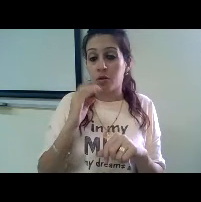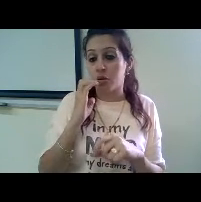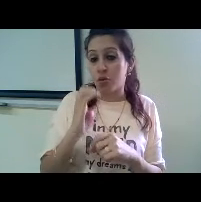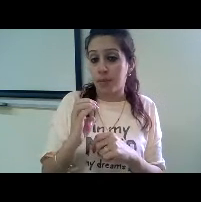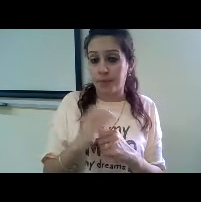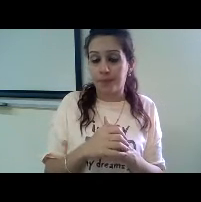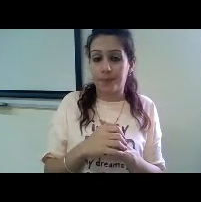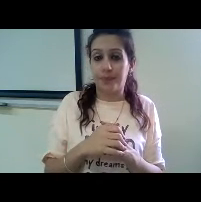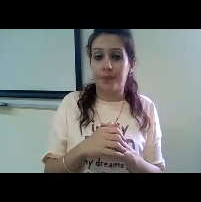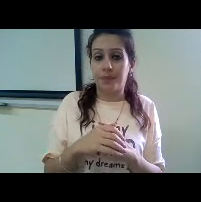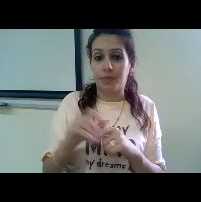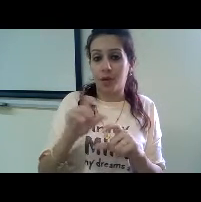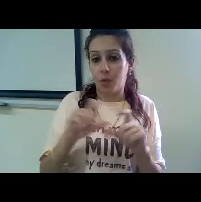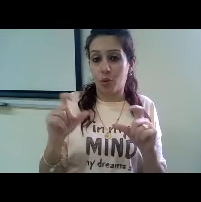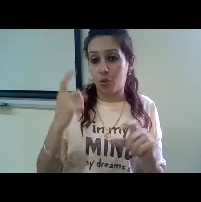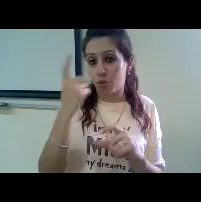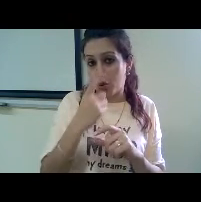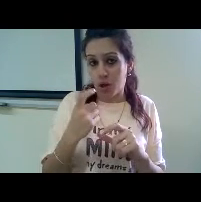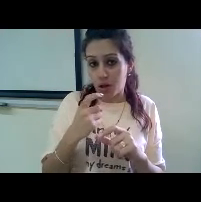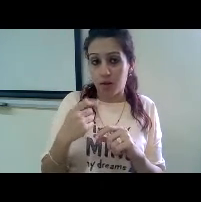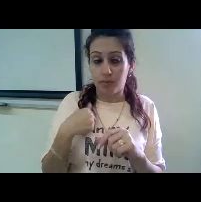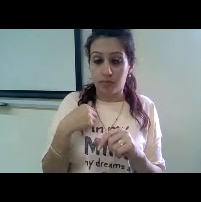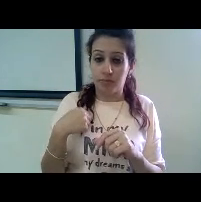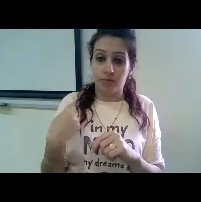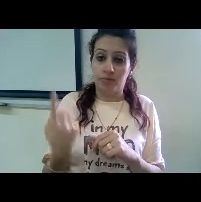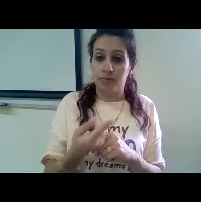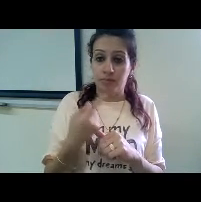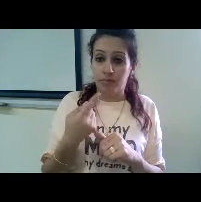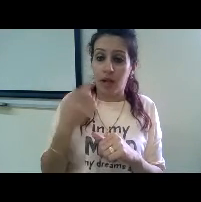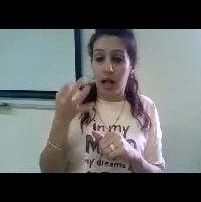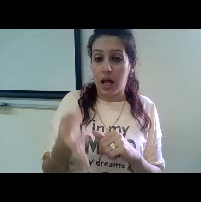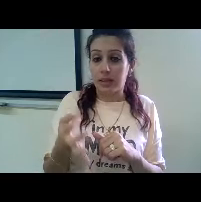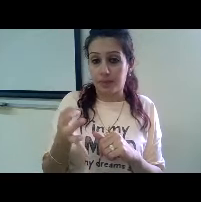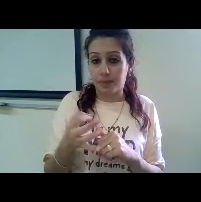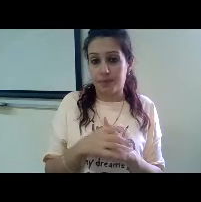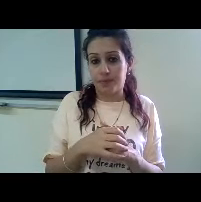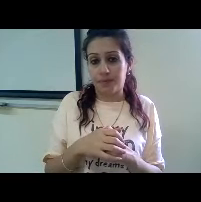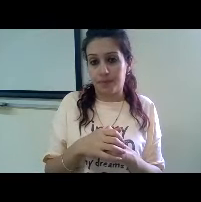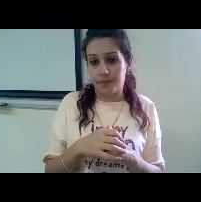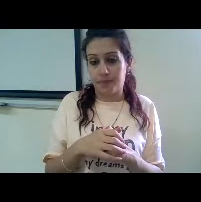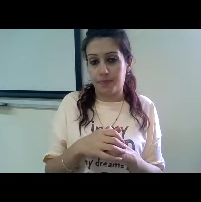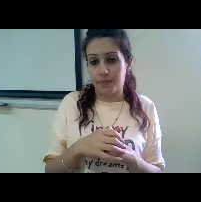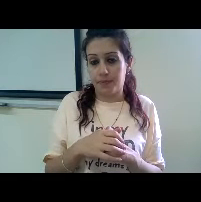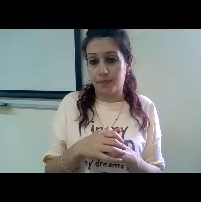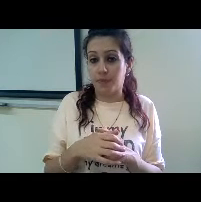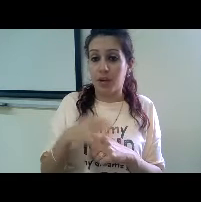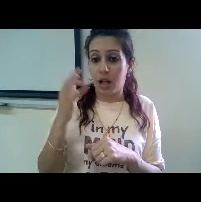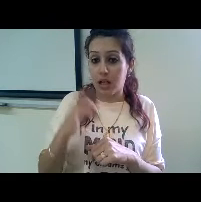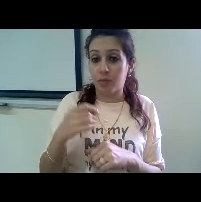First of all, the parent is the primary educator of the child. It means two things.